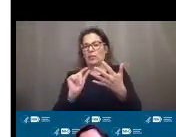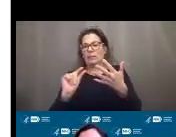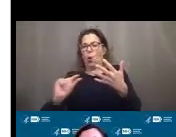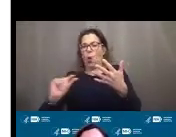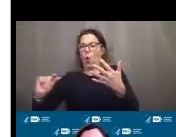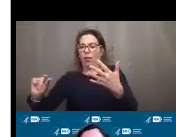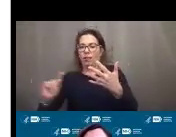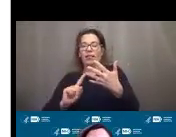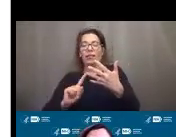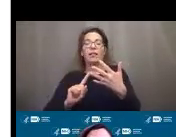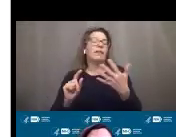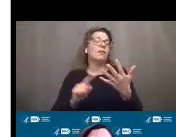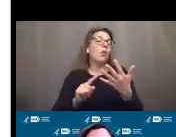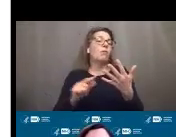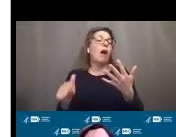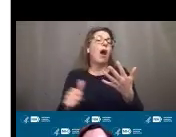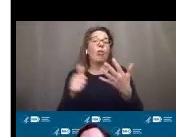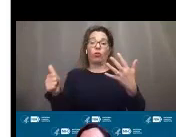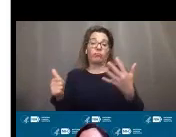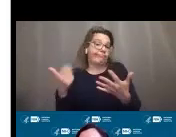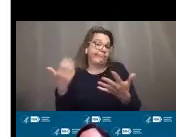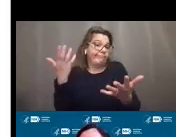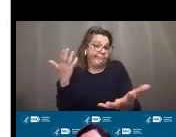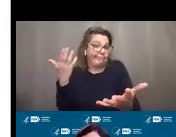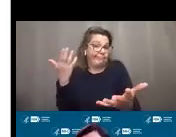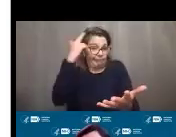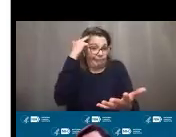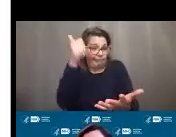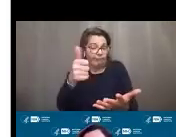and what I'm going to talk about, and so for early-career investigators,